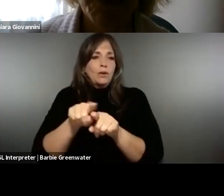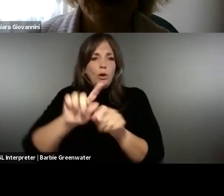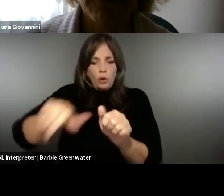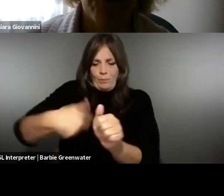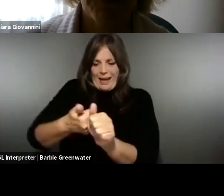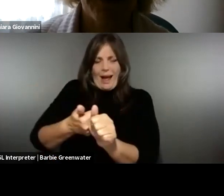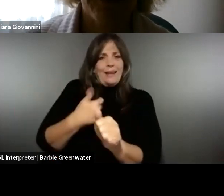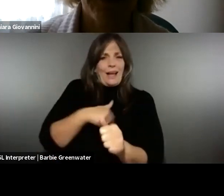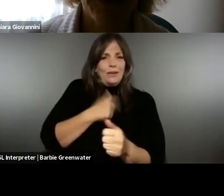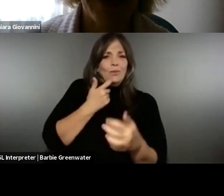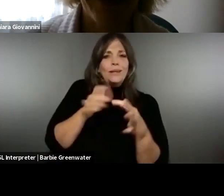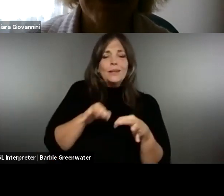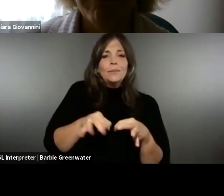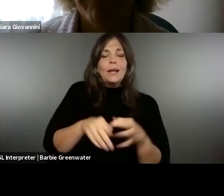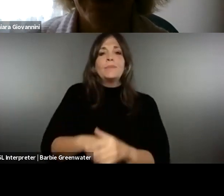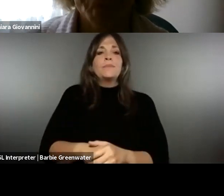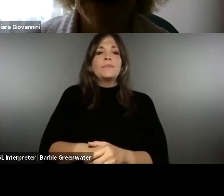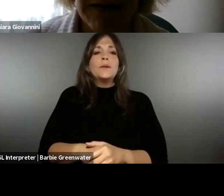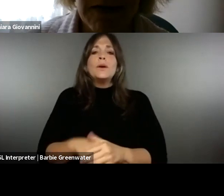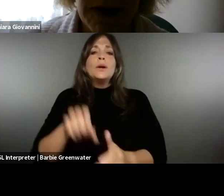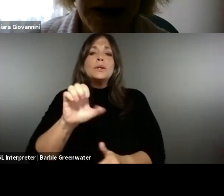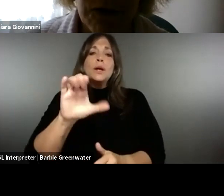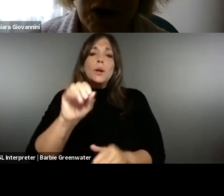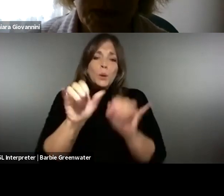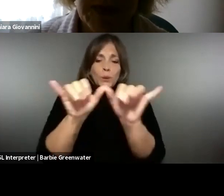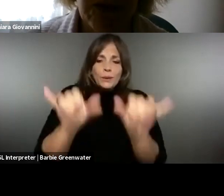as has been explained, it's not only about the website, it's all